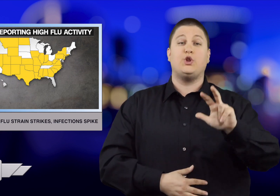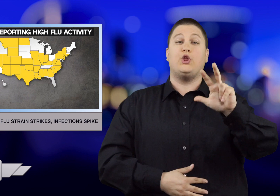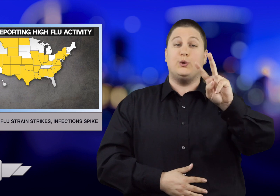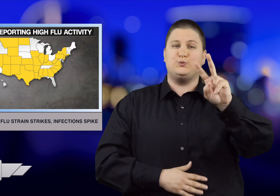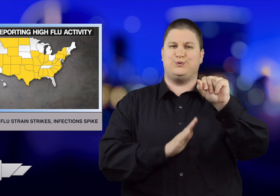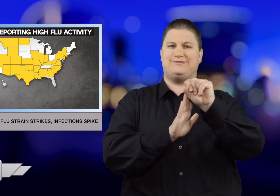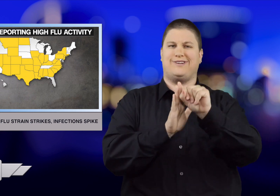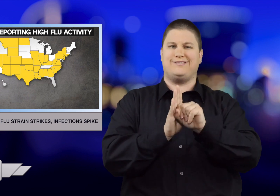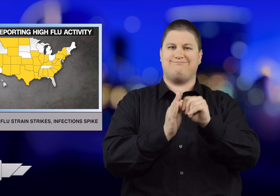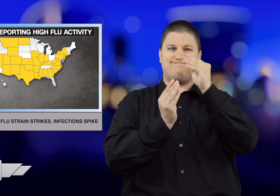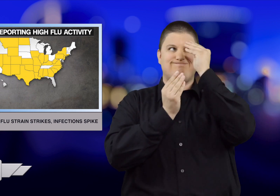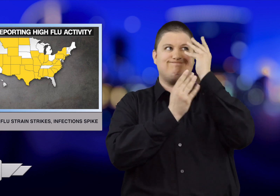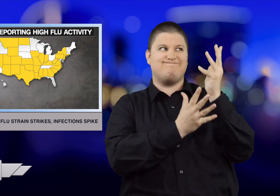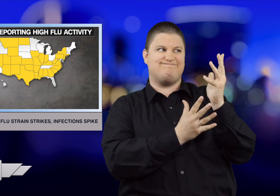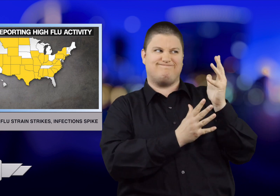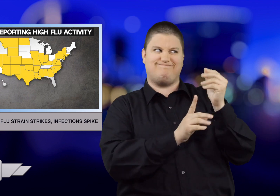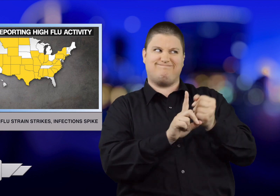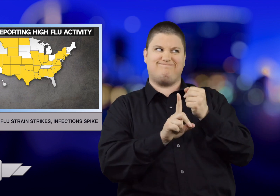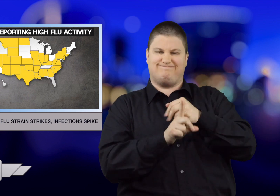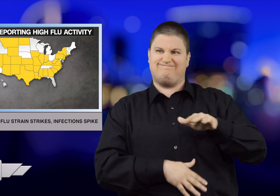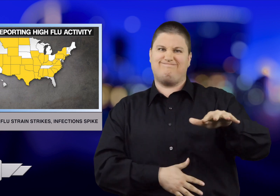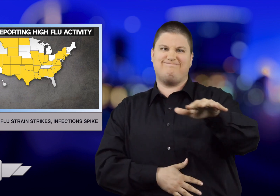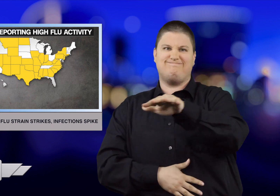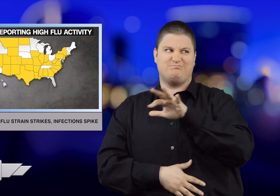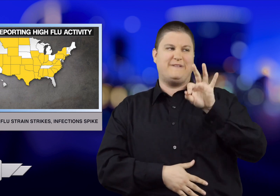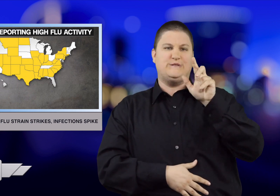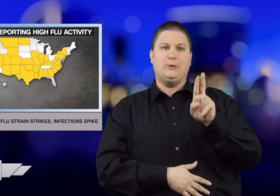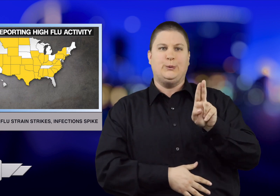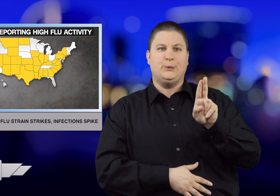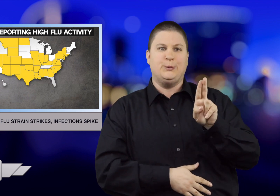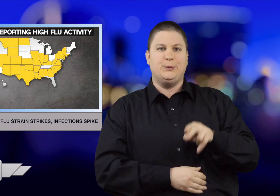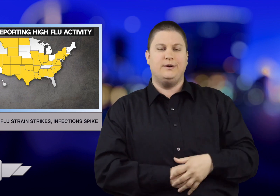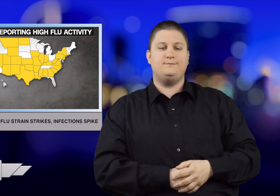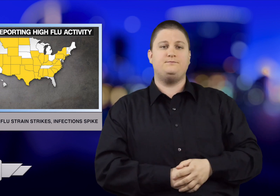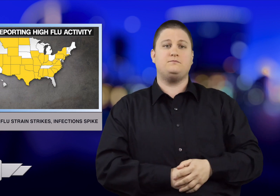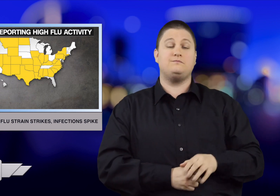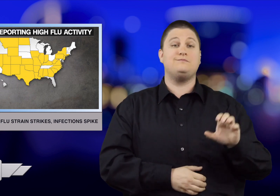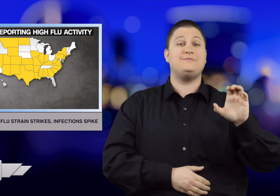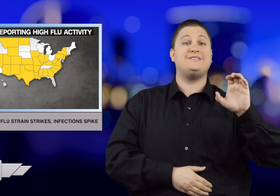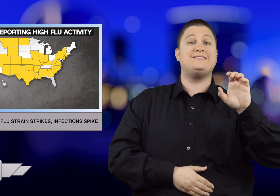32 states are reporting they are being hit hard with flu activity.